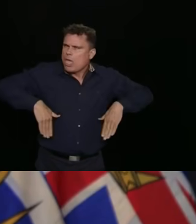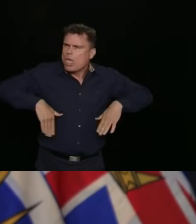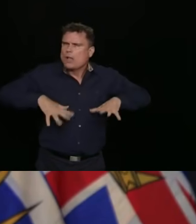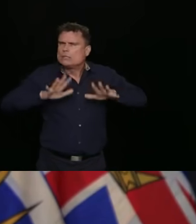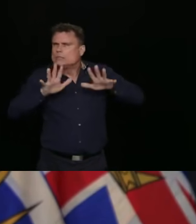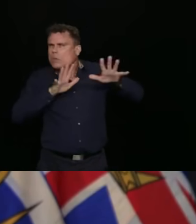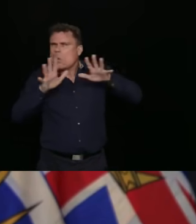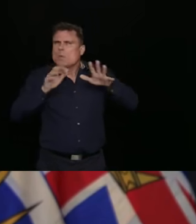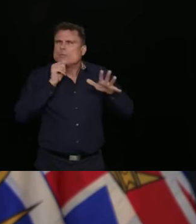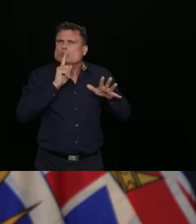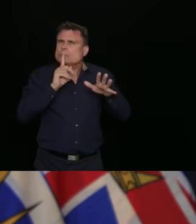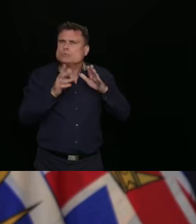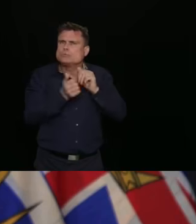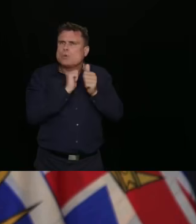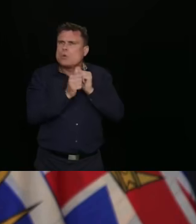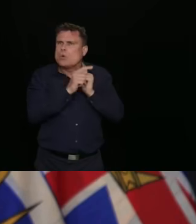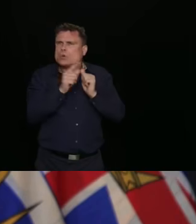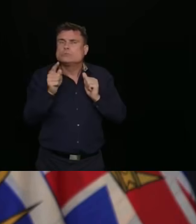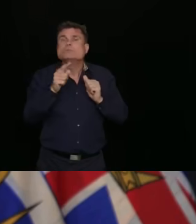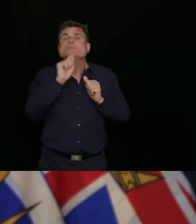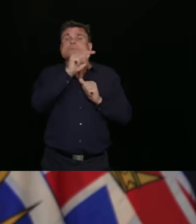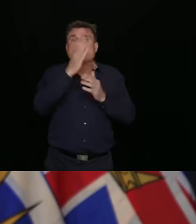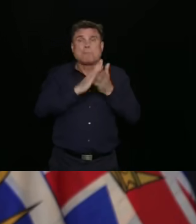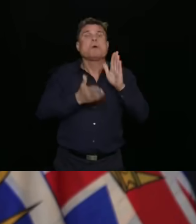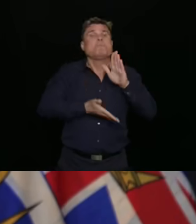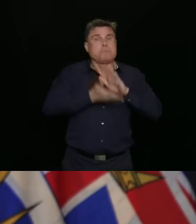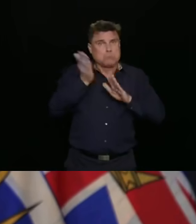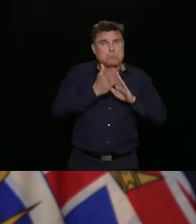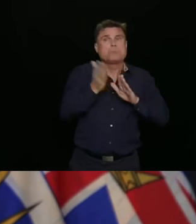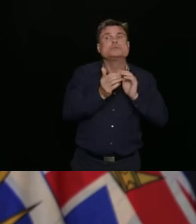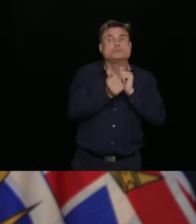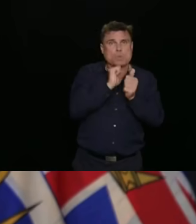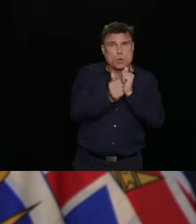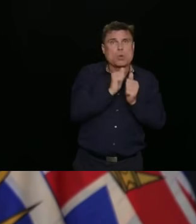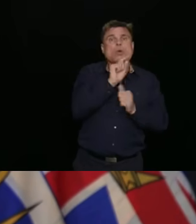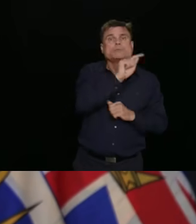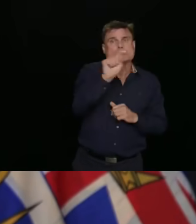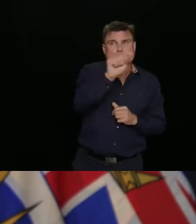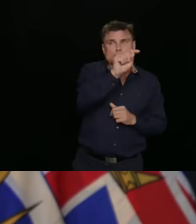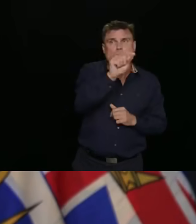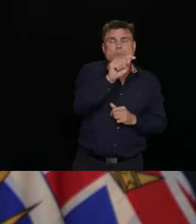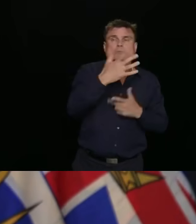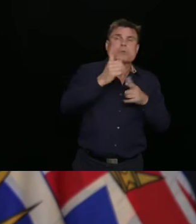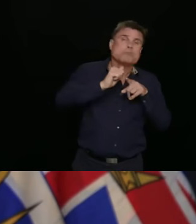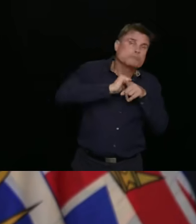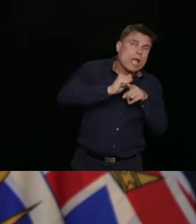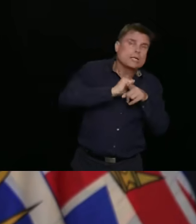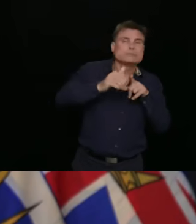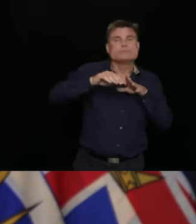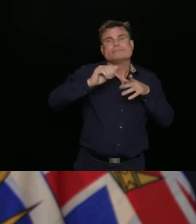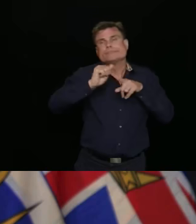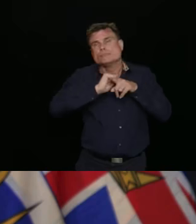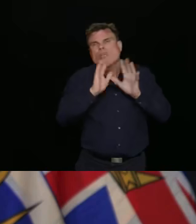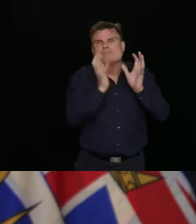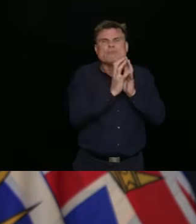That is my constant worry. It is modelling, so it gives us an indication of scenarios and what could happen